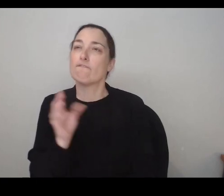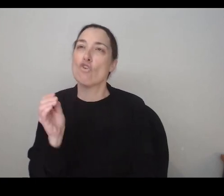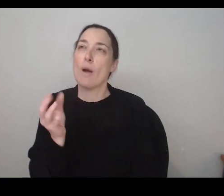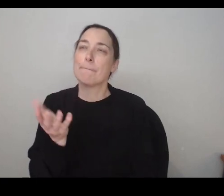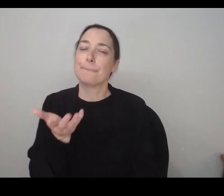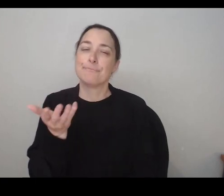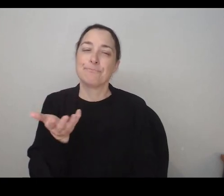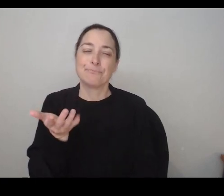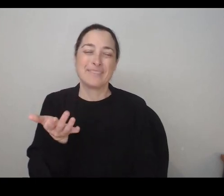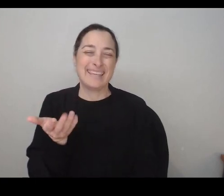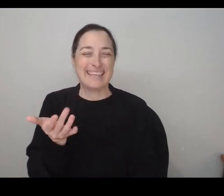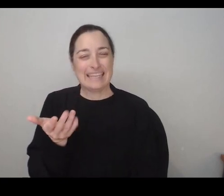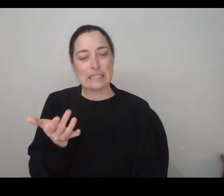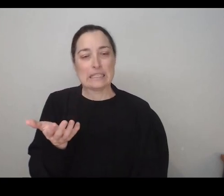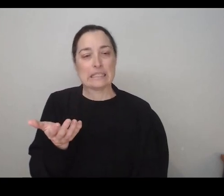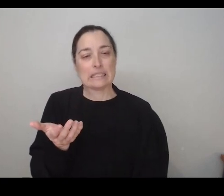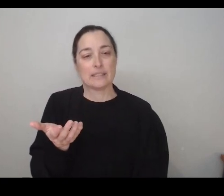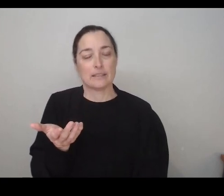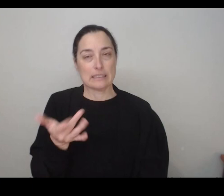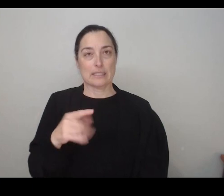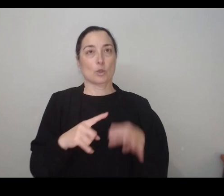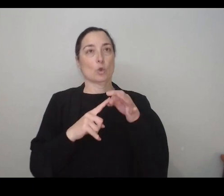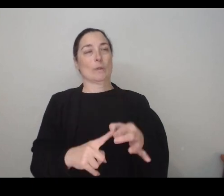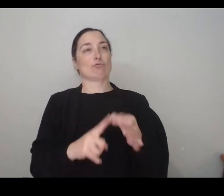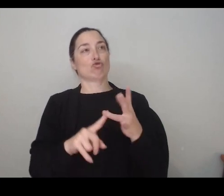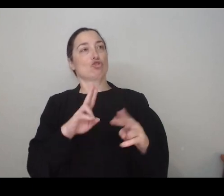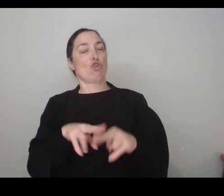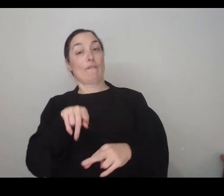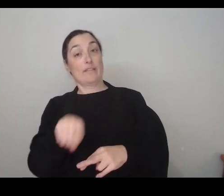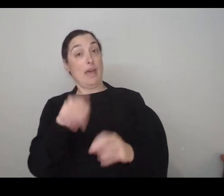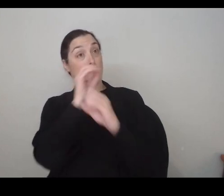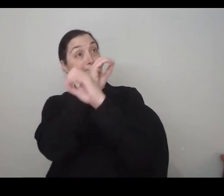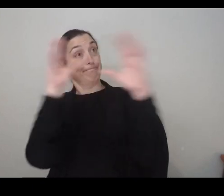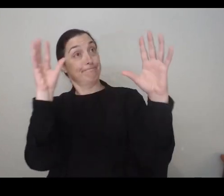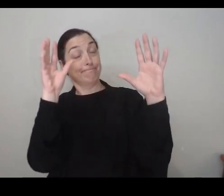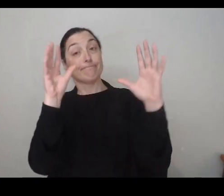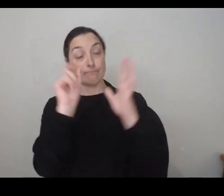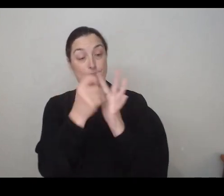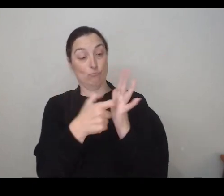I mean, the question of primitivism is something which is important